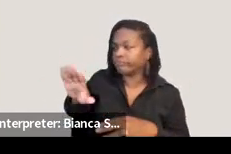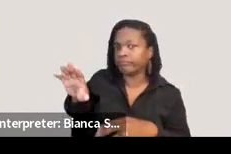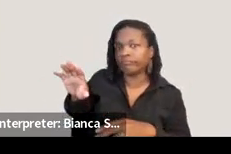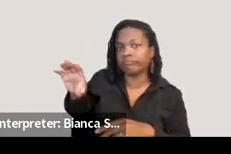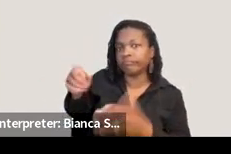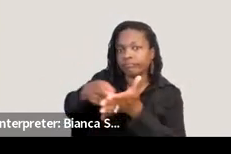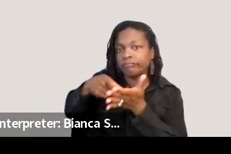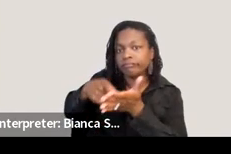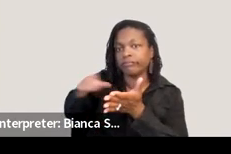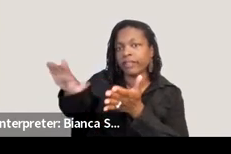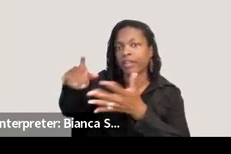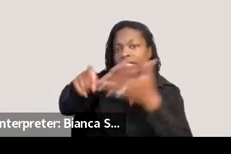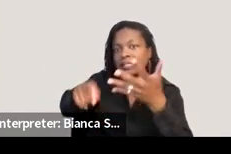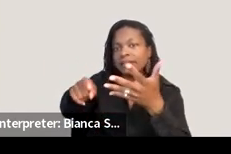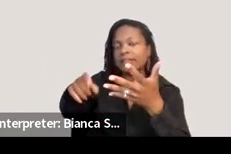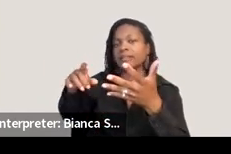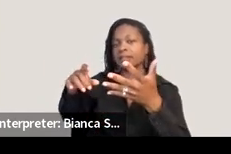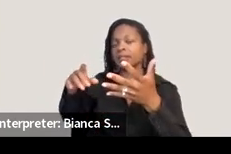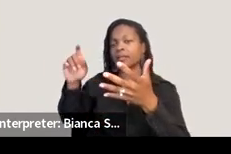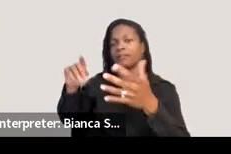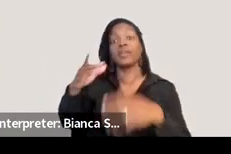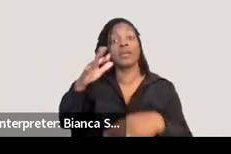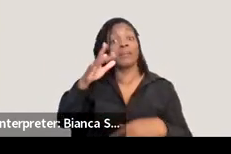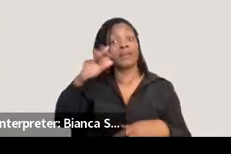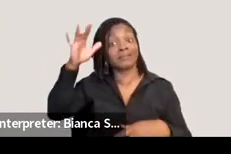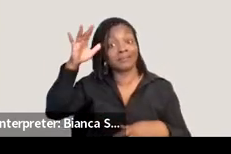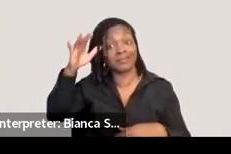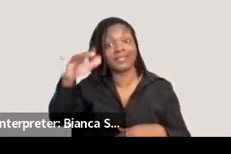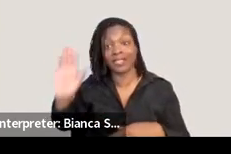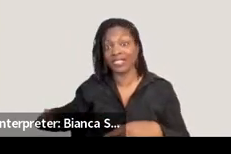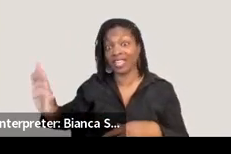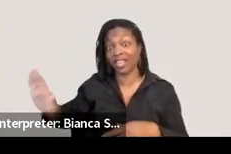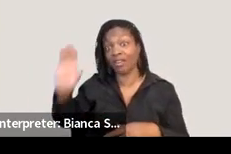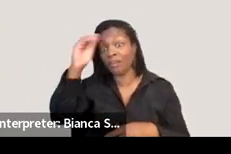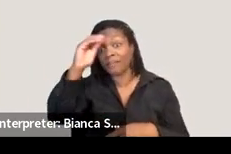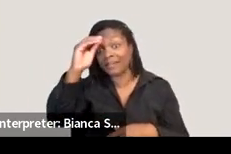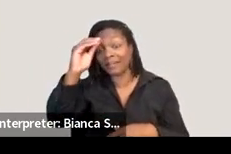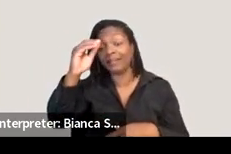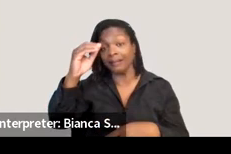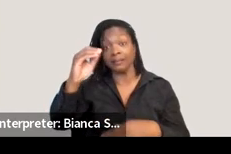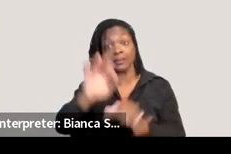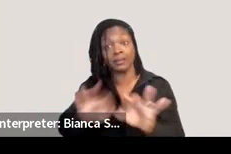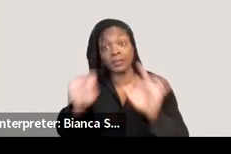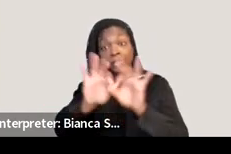Communication is key. Respect is key and empathy and understanding. It's definitely key.